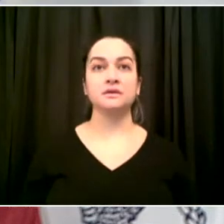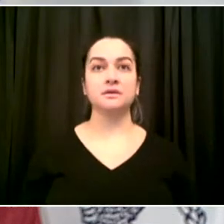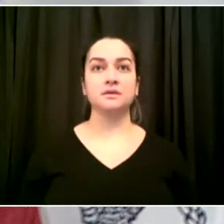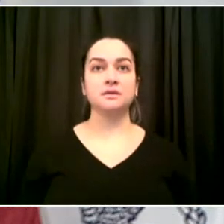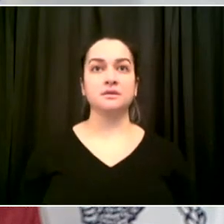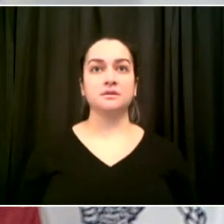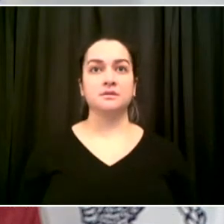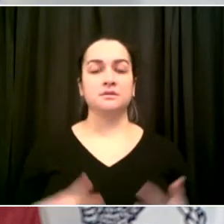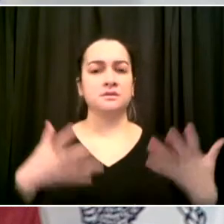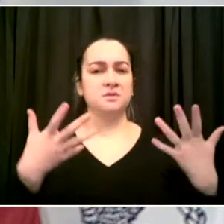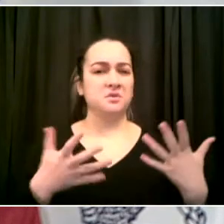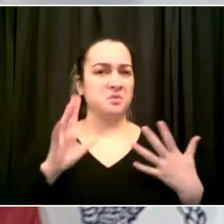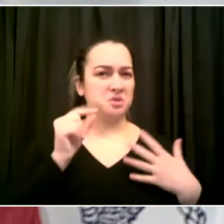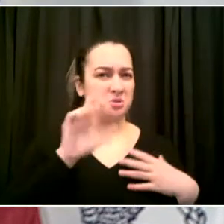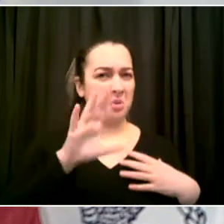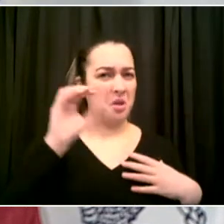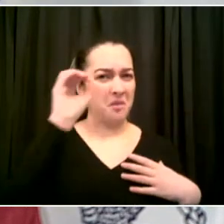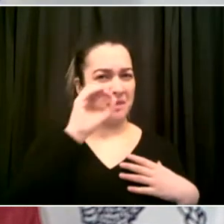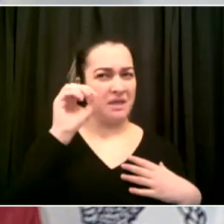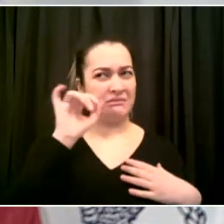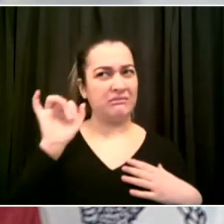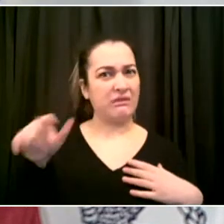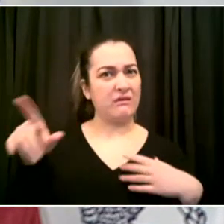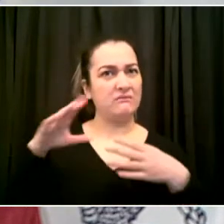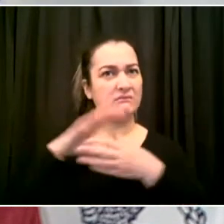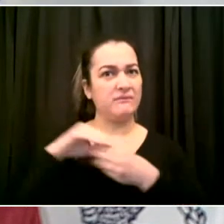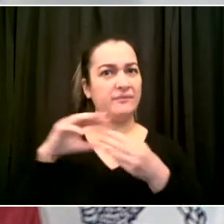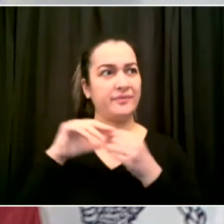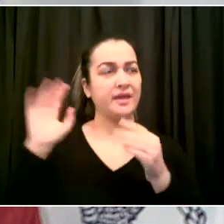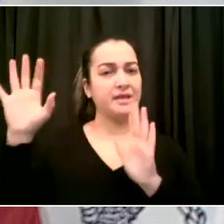HAVE AA NYSSSEEN FOR WHAT SORT OF STANDARDIZED